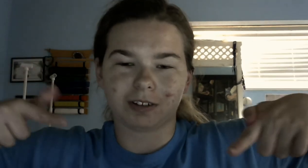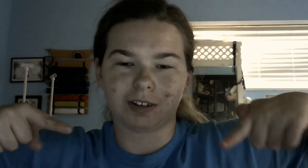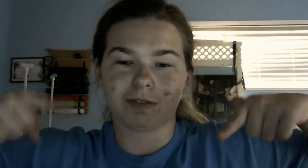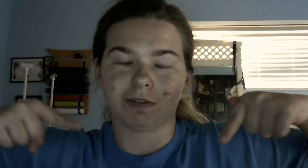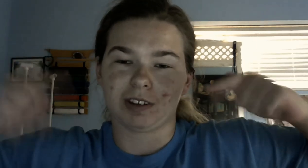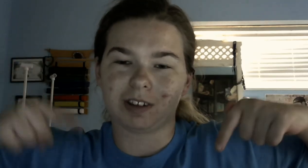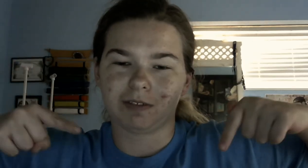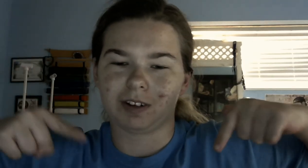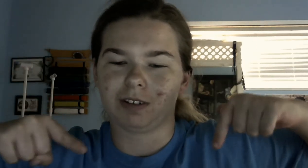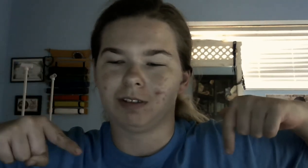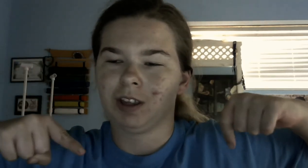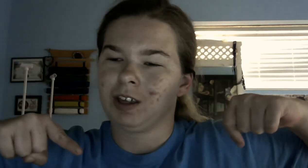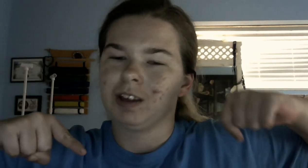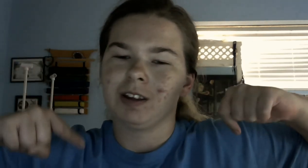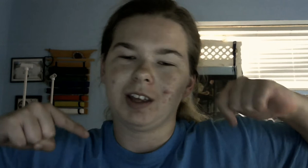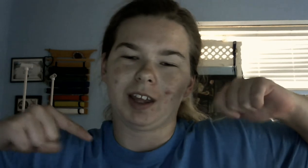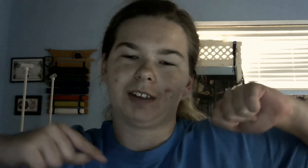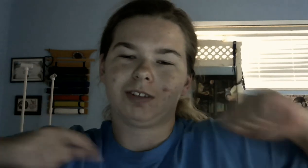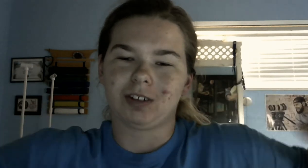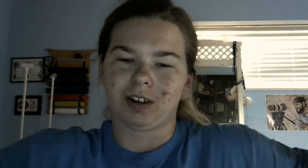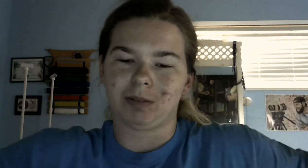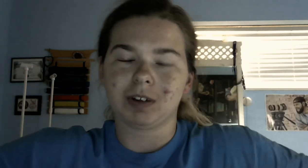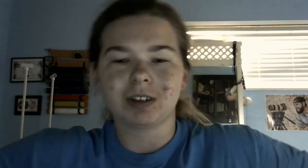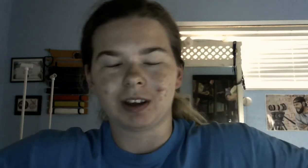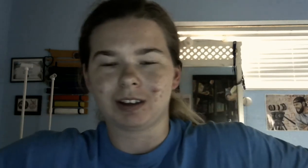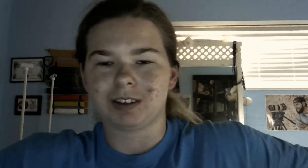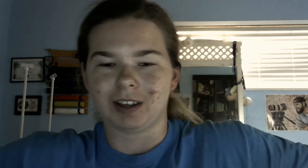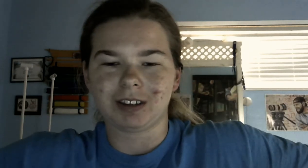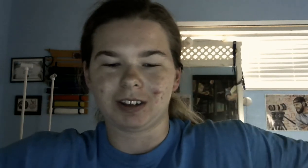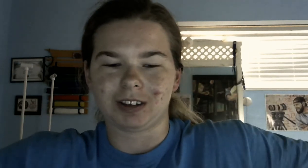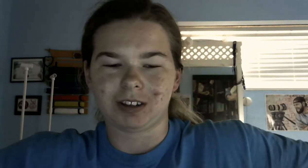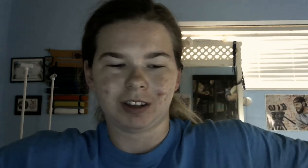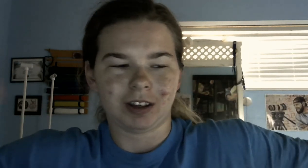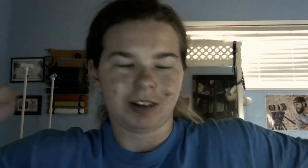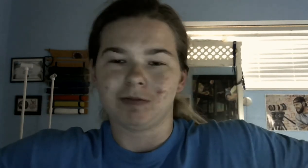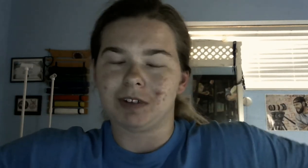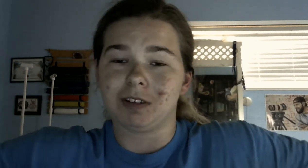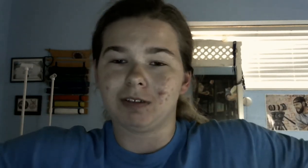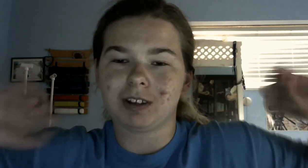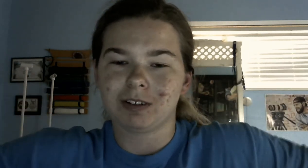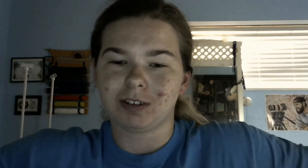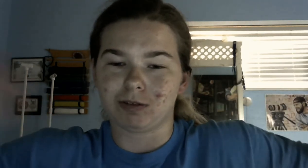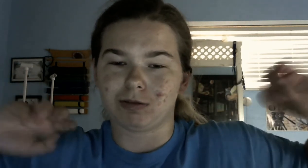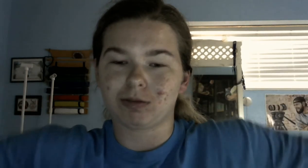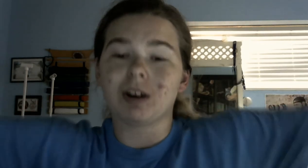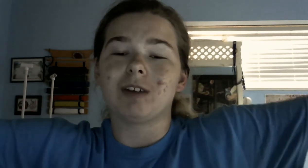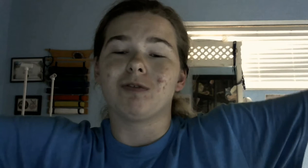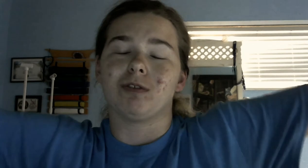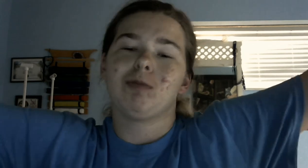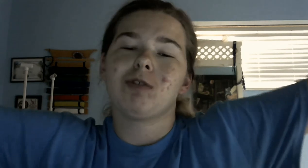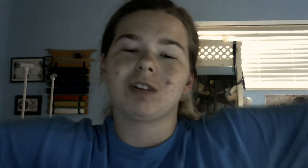for this video and hope you guys like this video it subscribe for more because